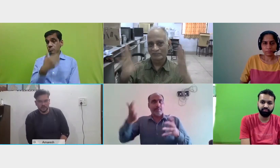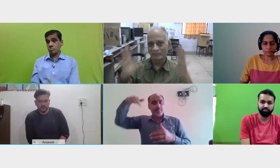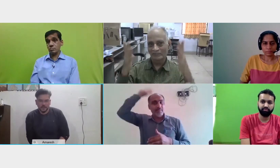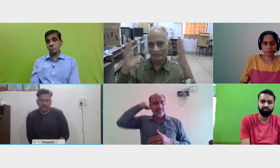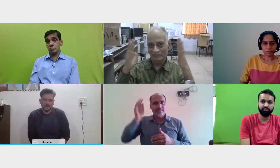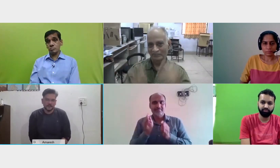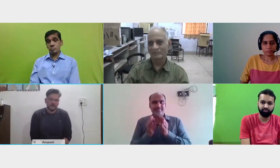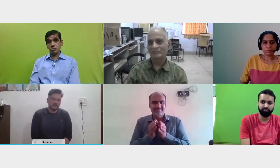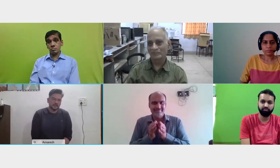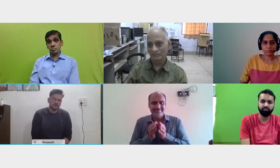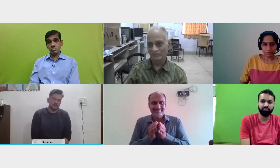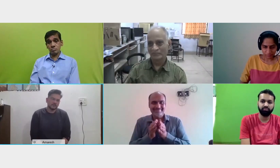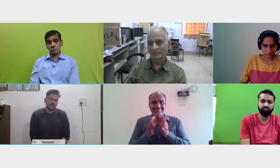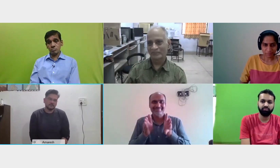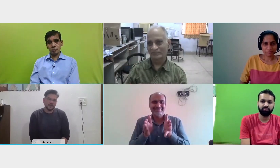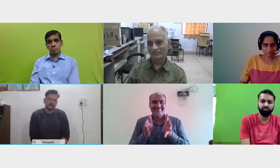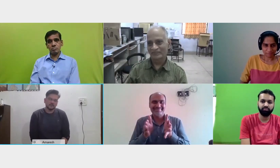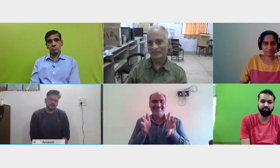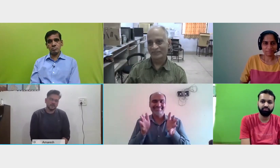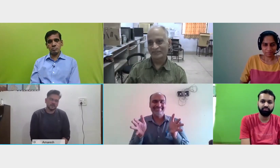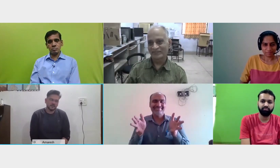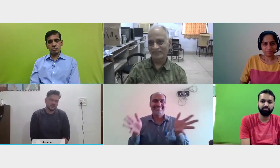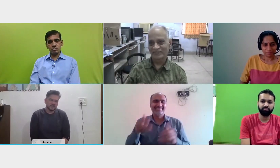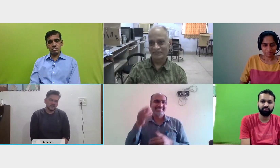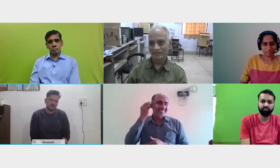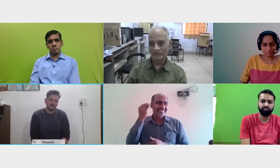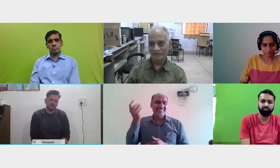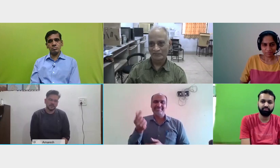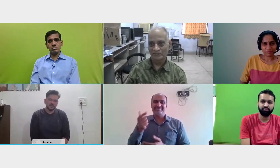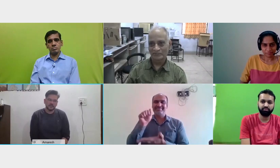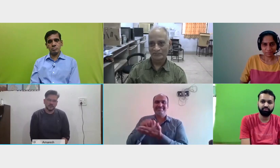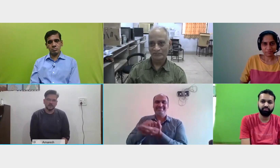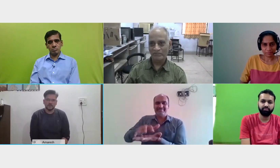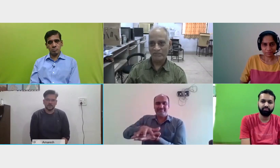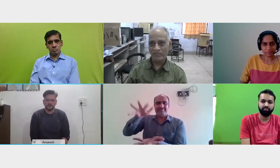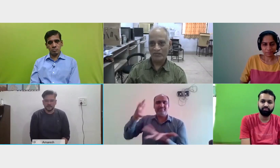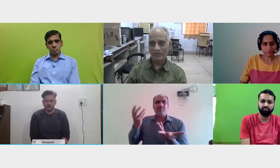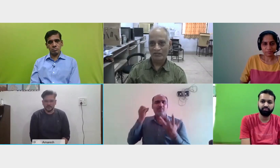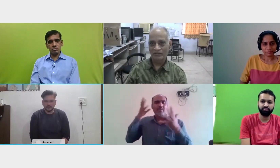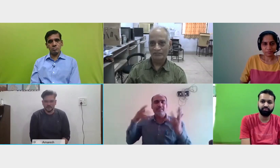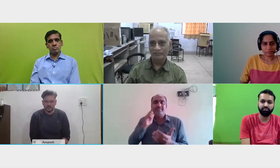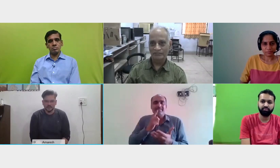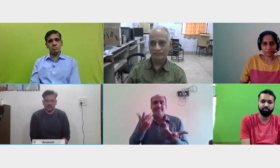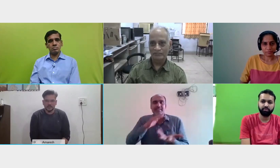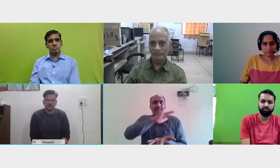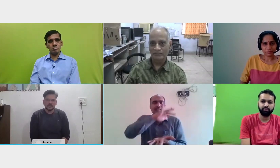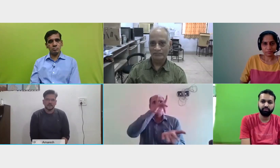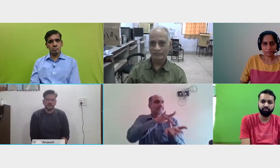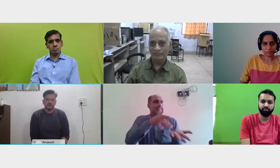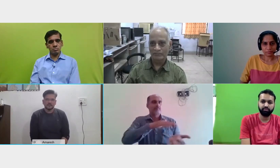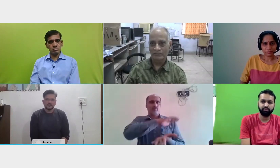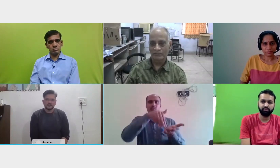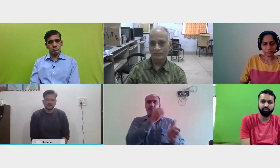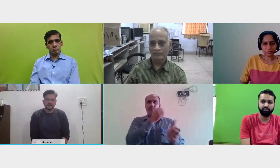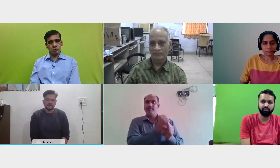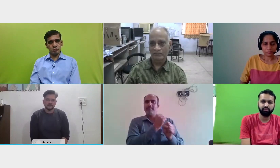also so long time back it was just thousand words and now we have around ten thousand